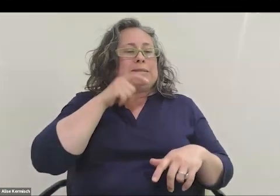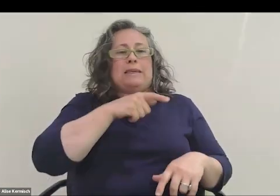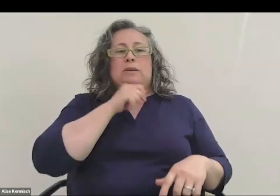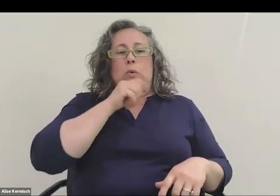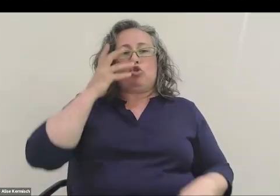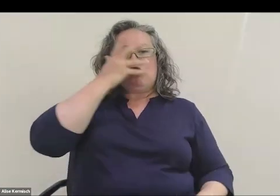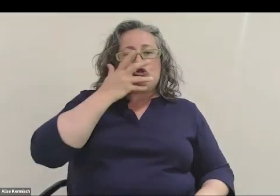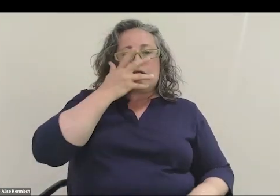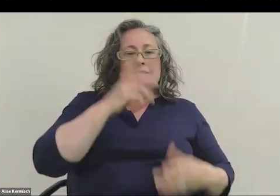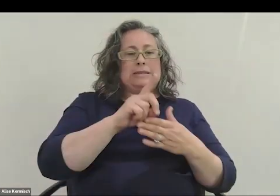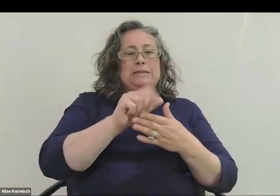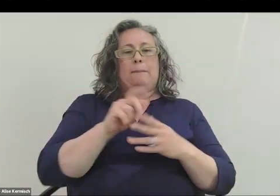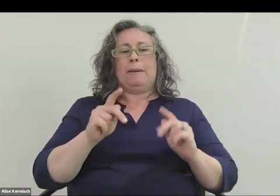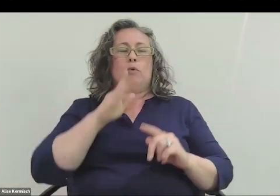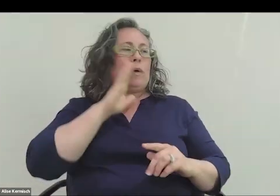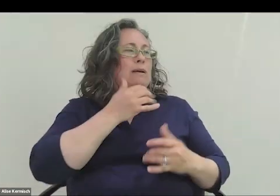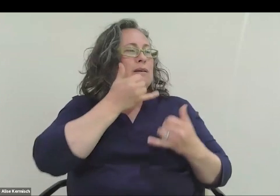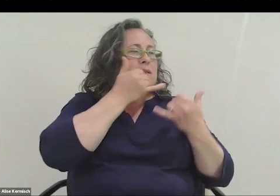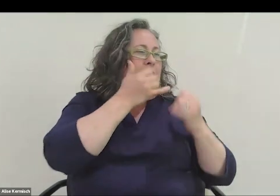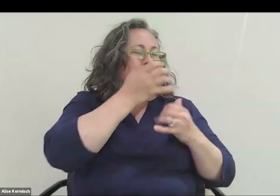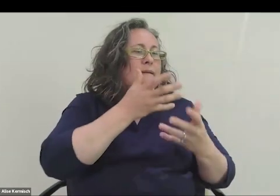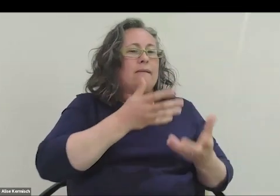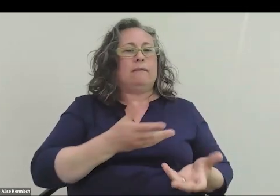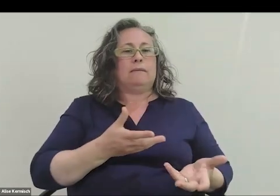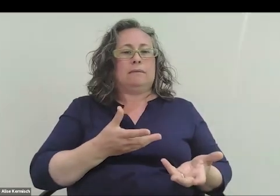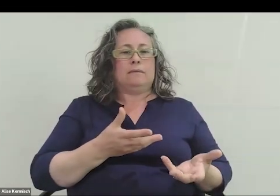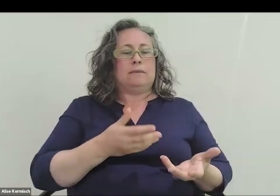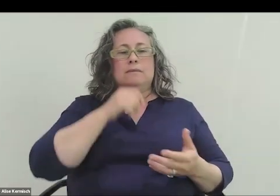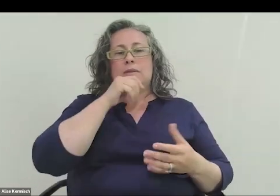People will yell at them in parking lots and it's not worth it to them.